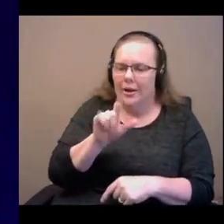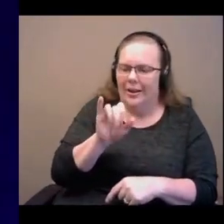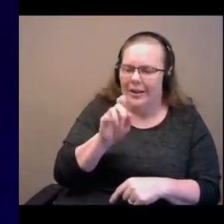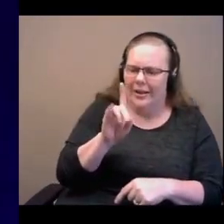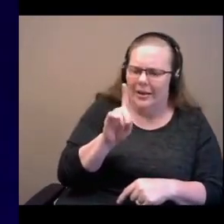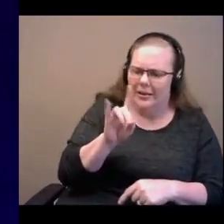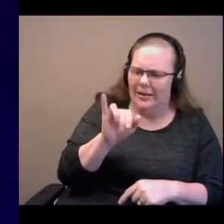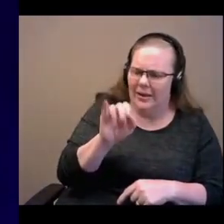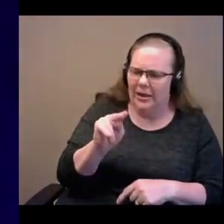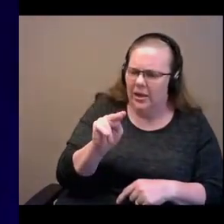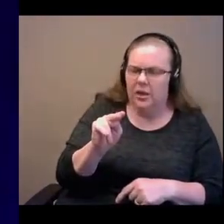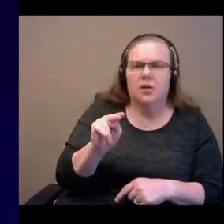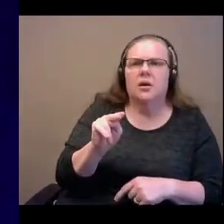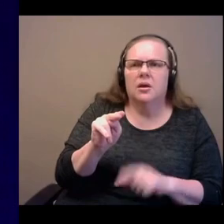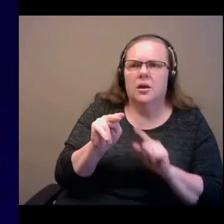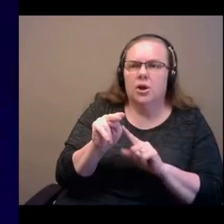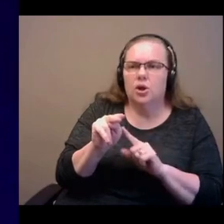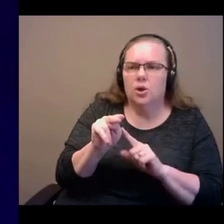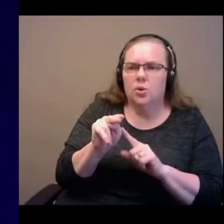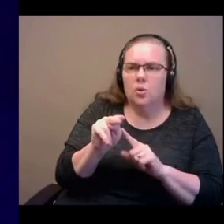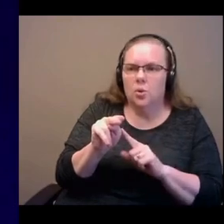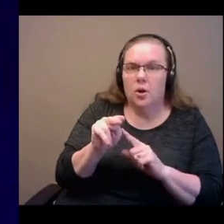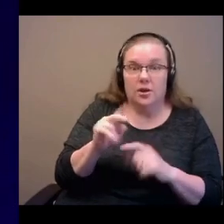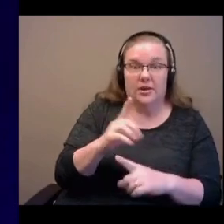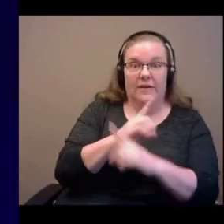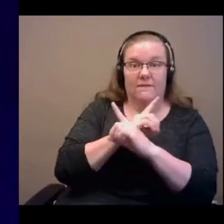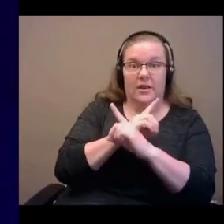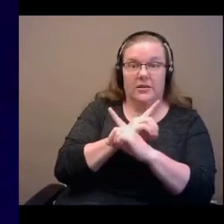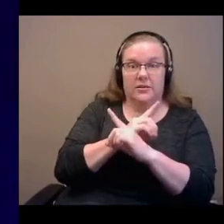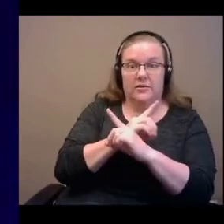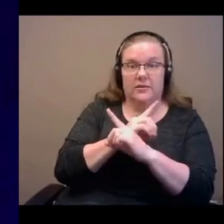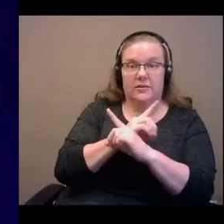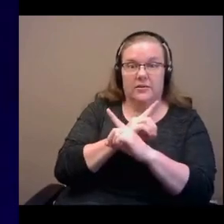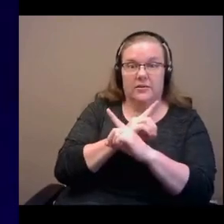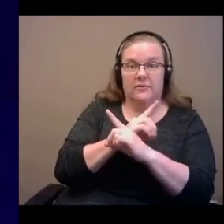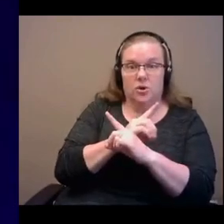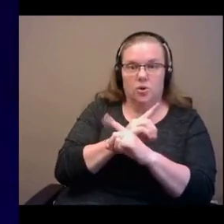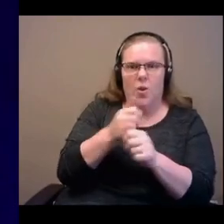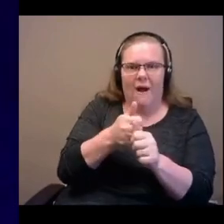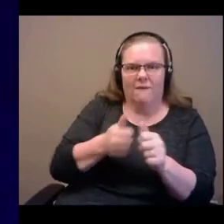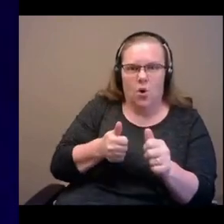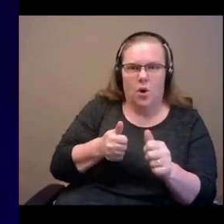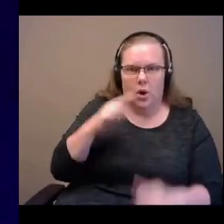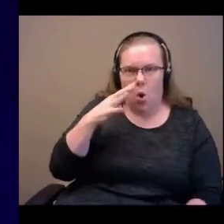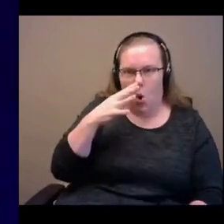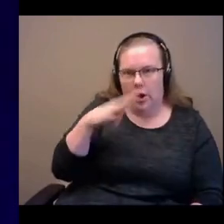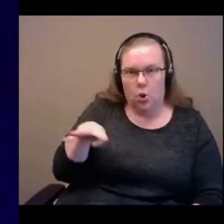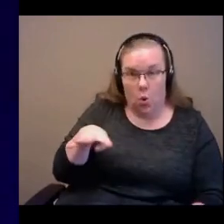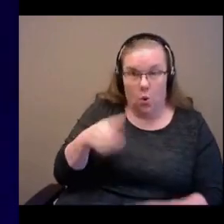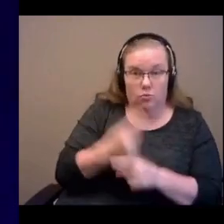right? You engage in defensive measures to avoid or ignore it. Or even worse, you actually do